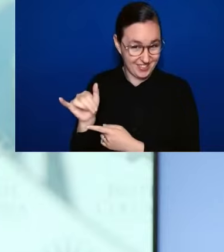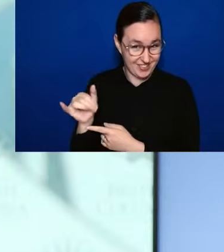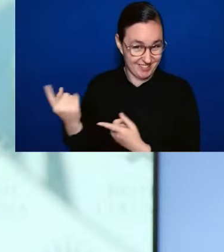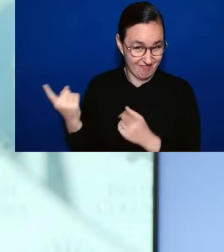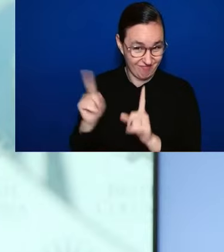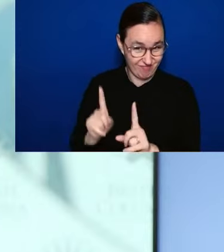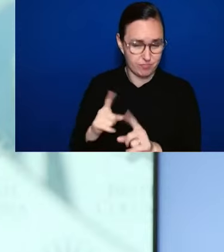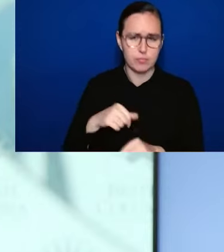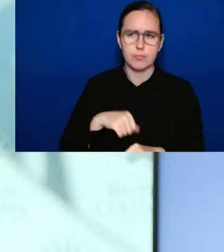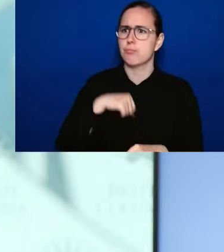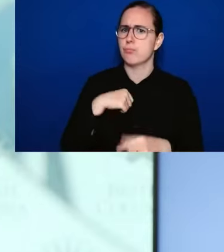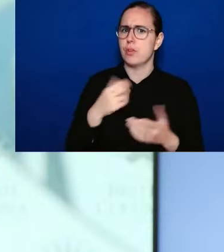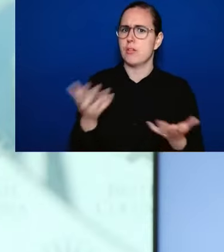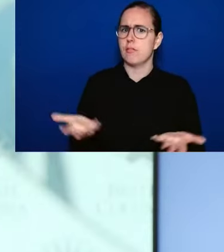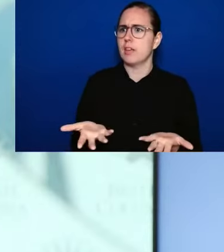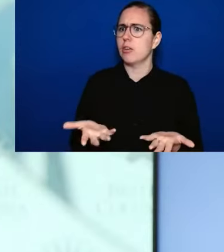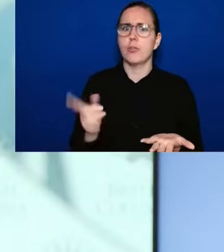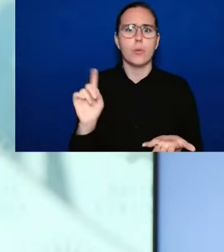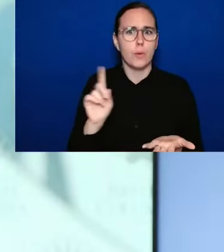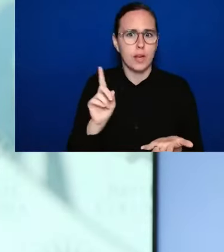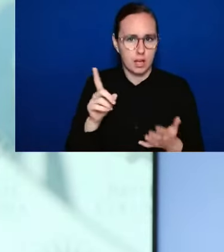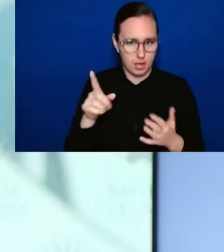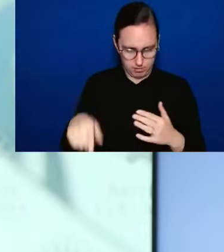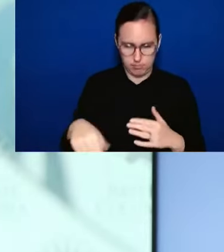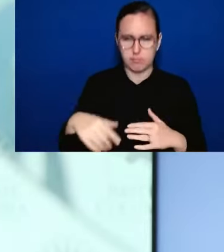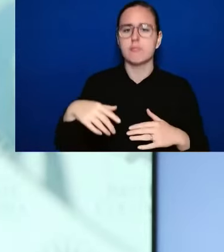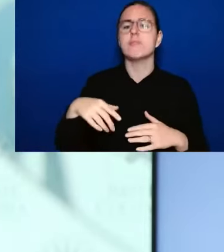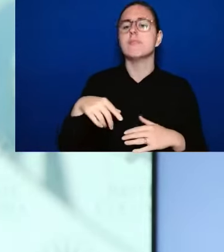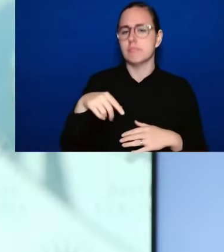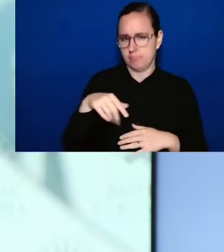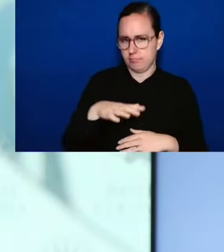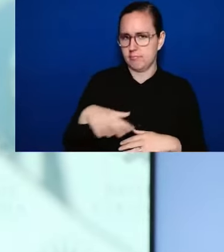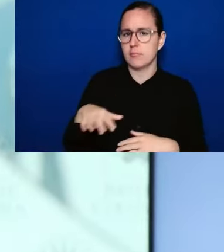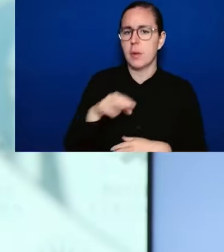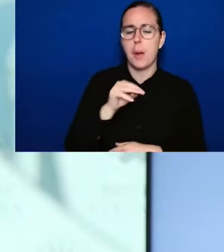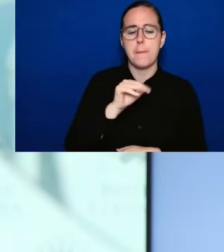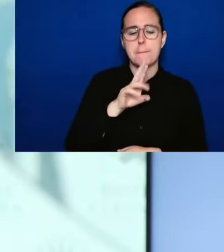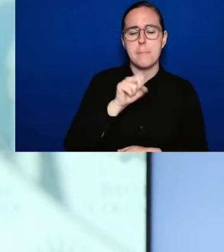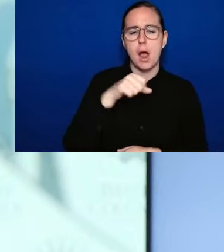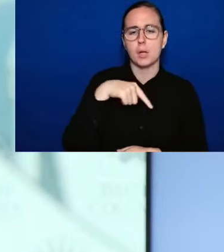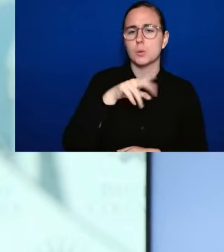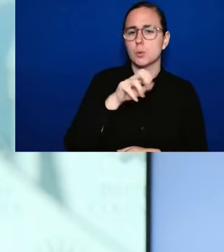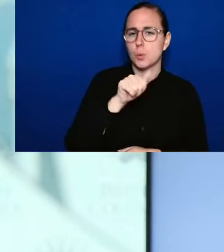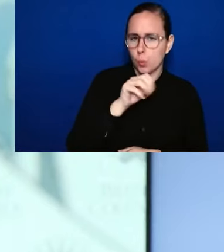nations today and- as we have in